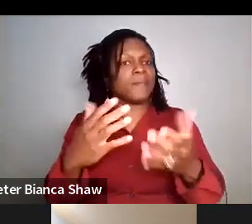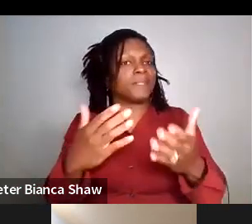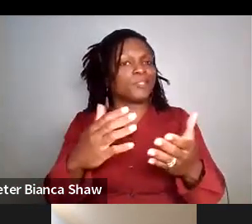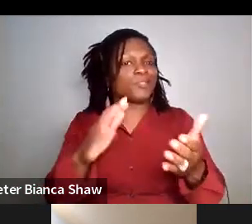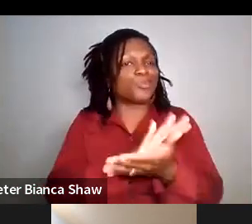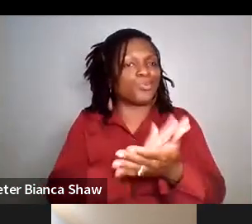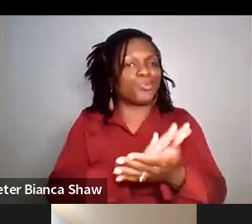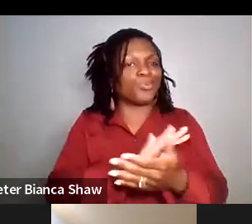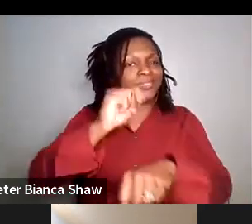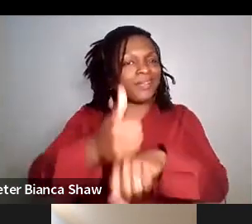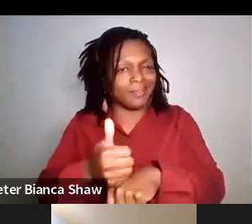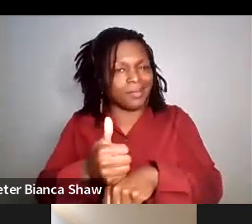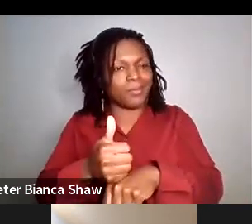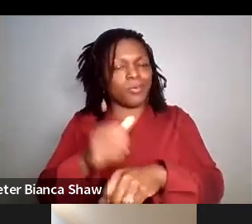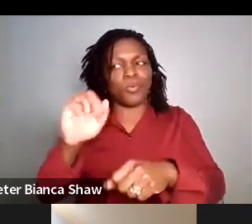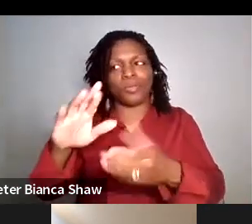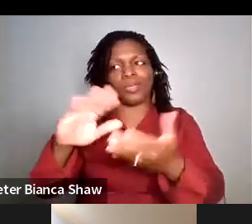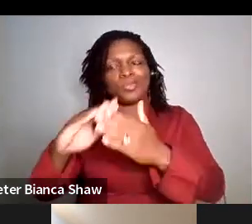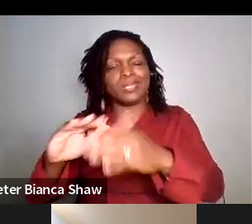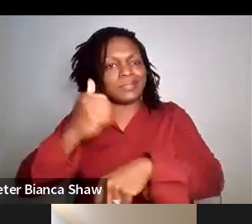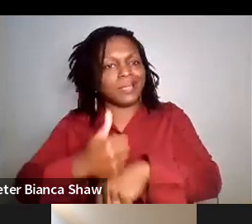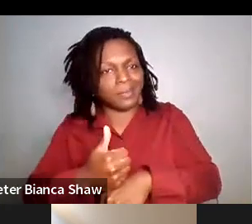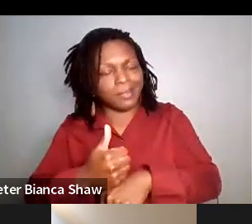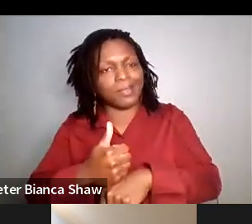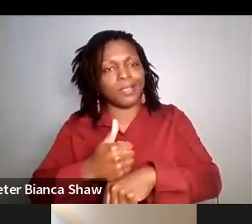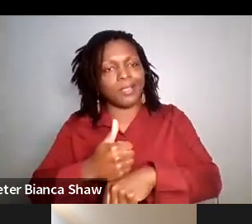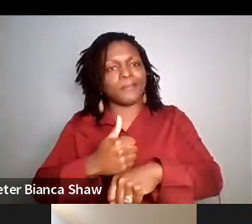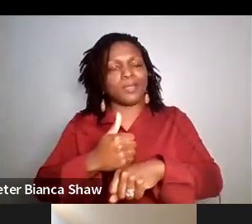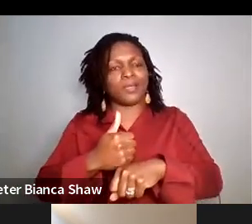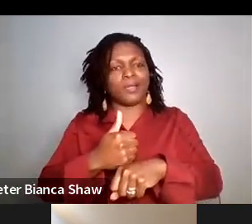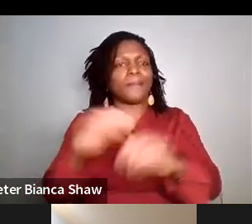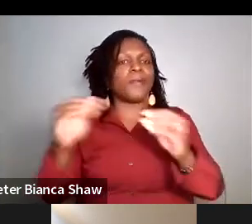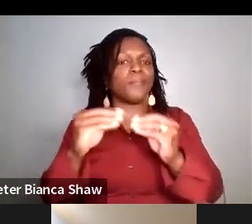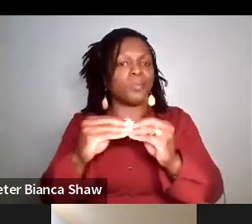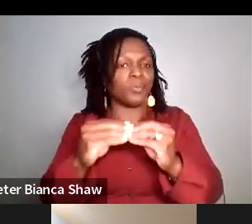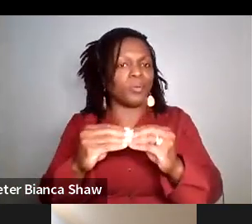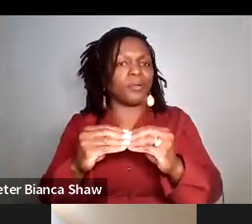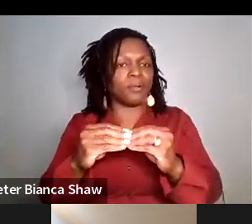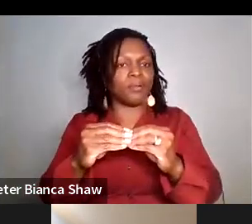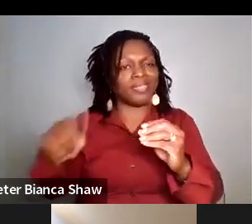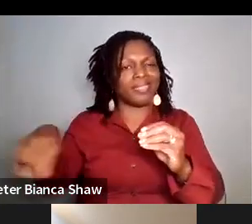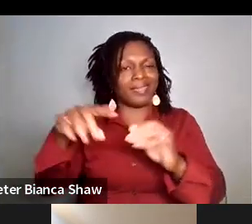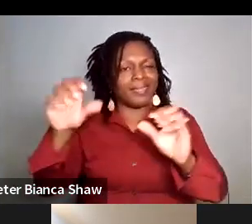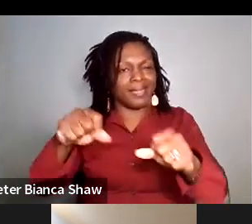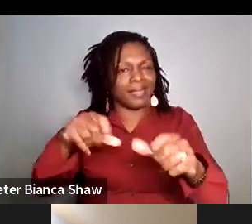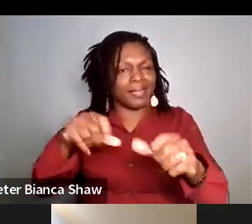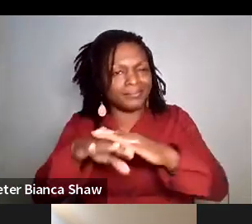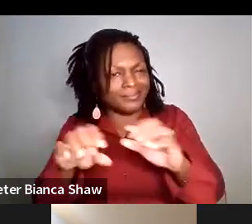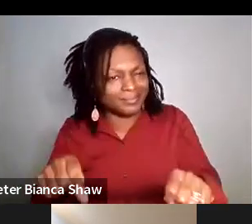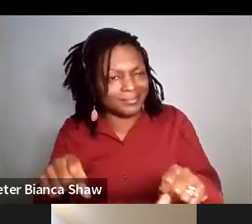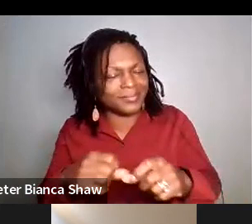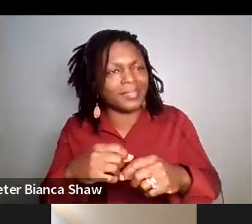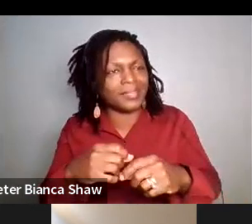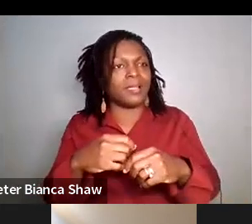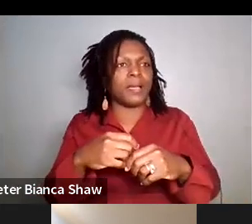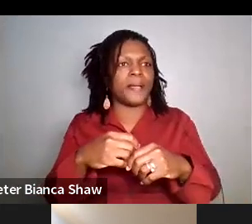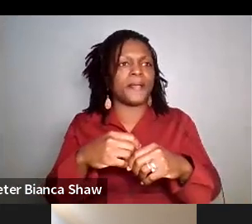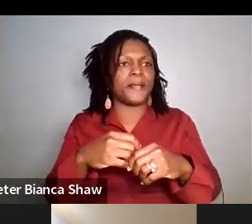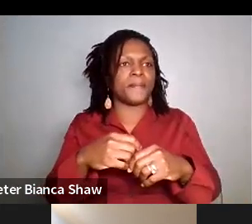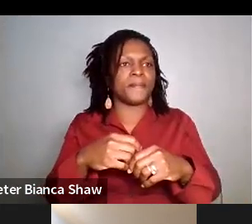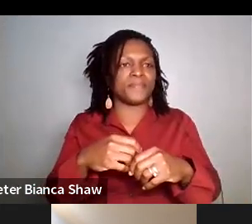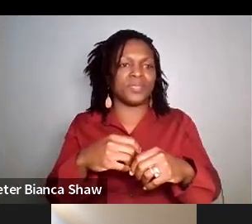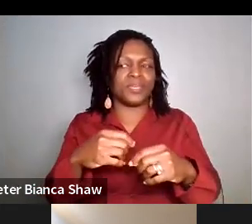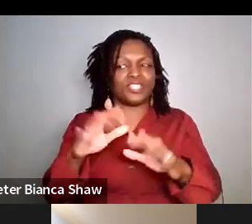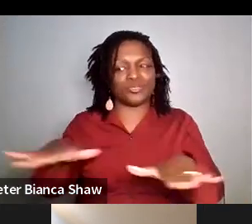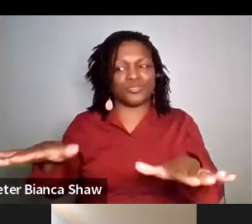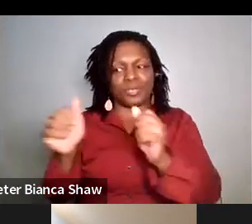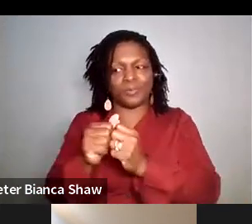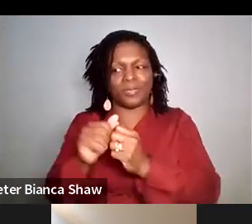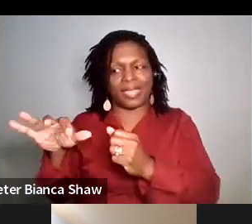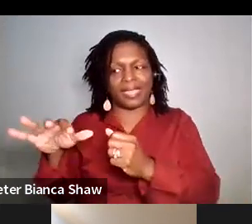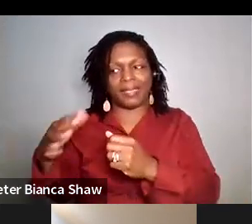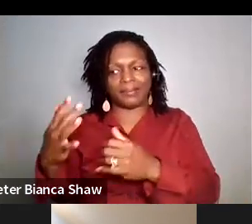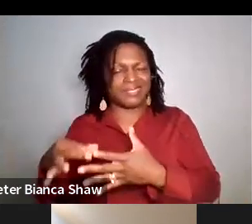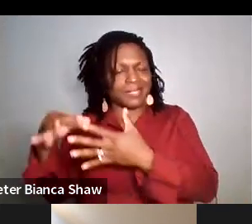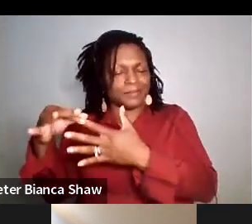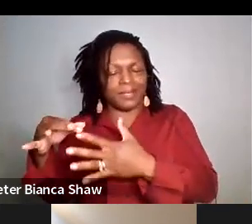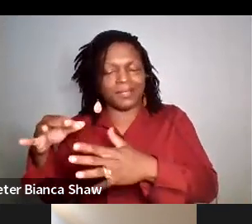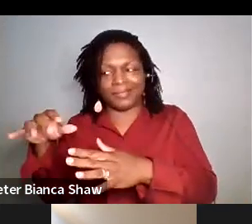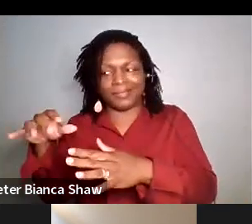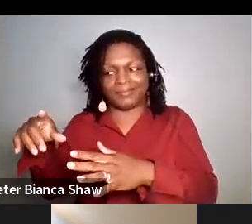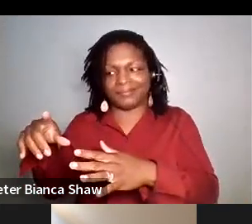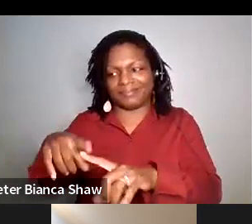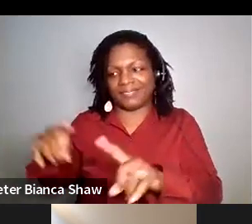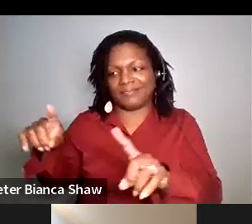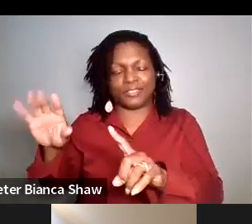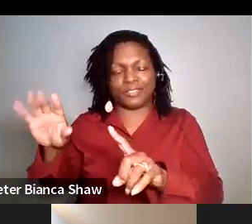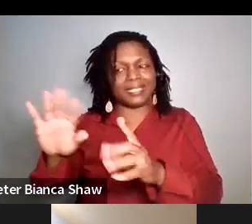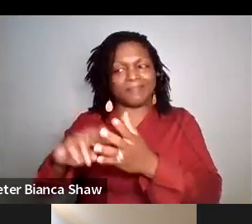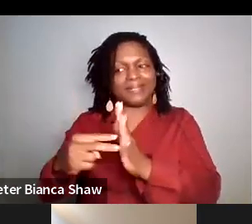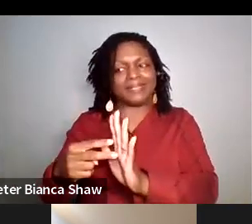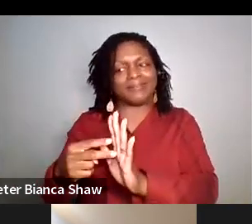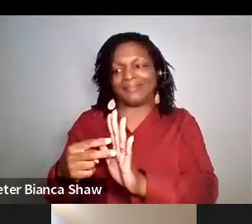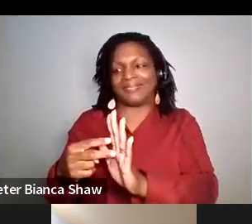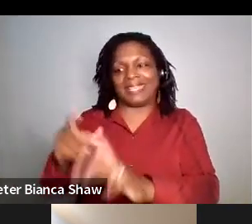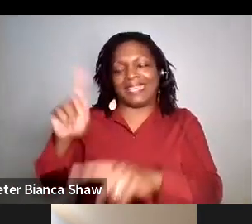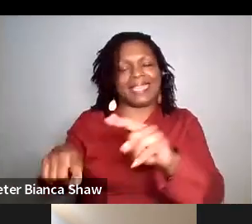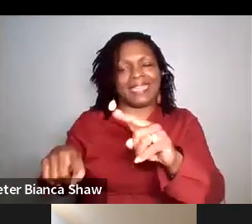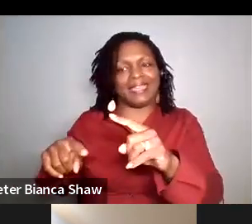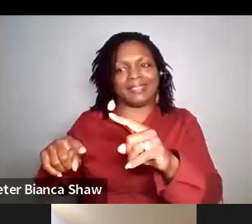A lot of times. it's easy for children with exceptionality to kind of get left out of those activities because of accessibility problems.